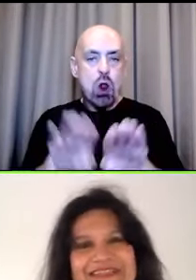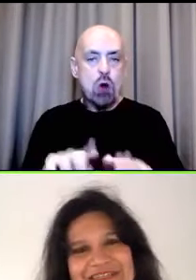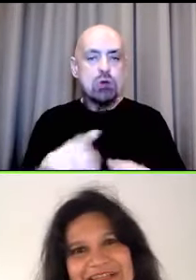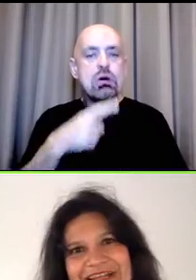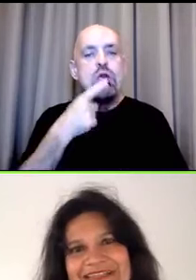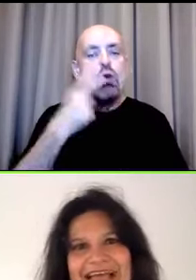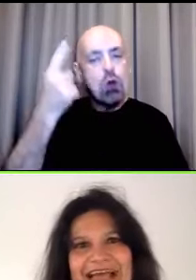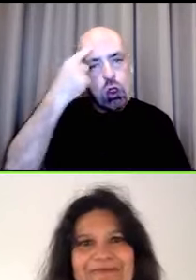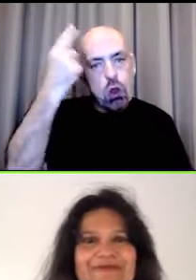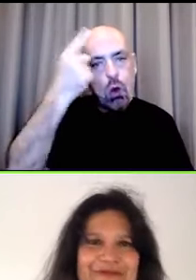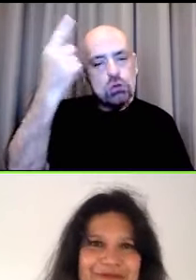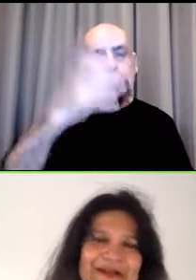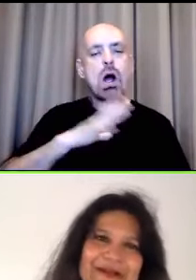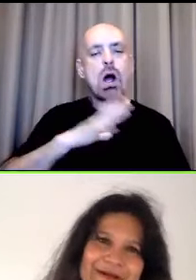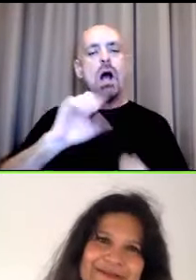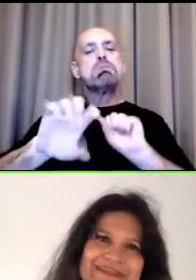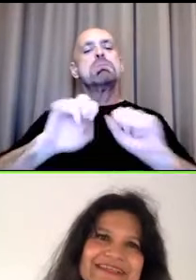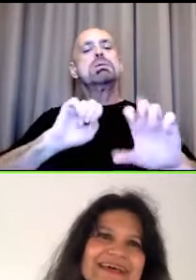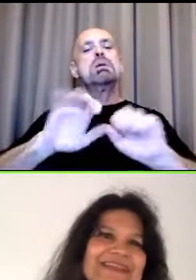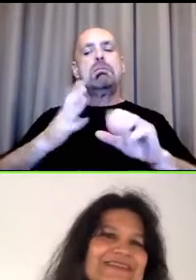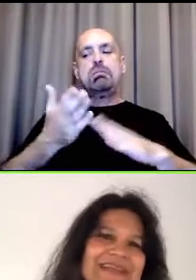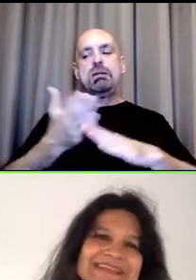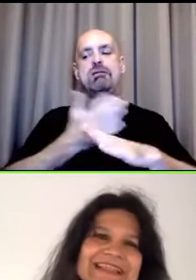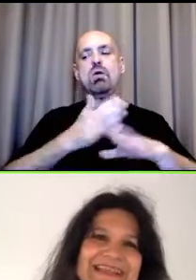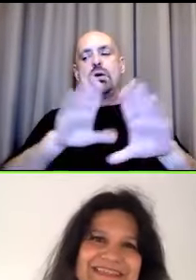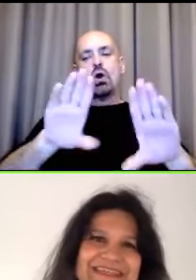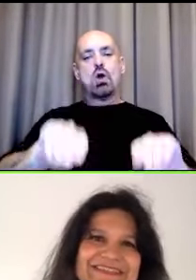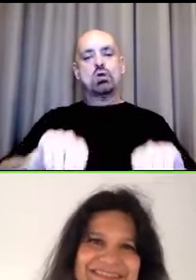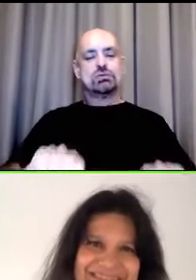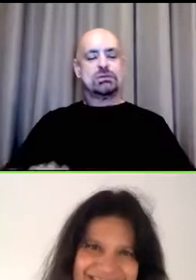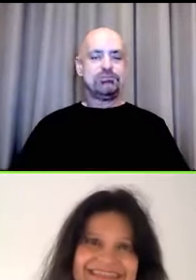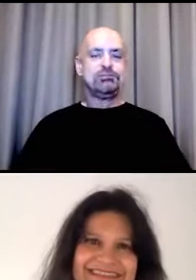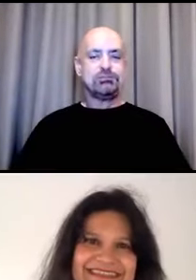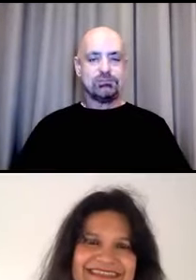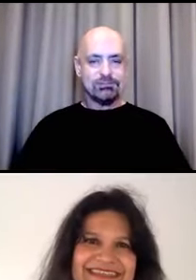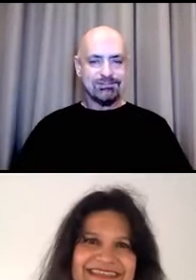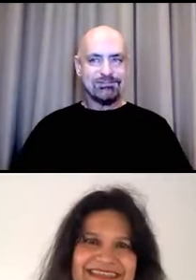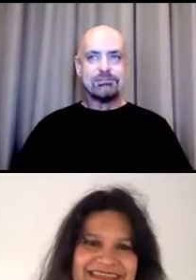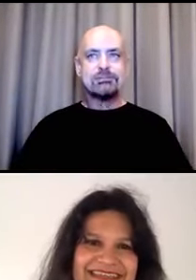encountered with the 3 too none of whom relations go away to another